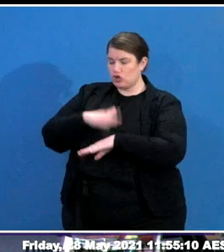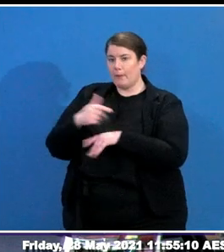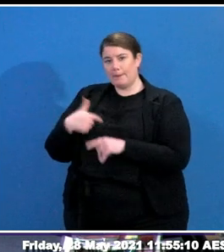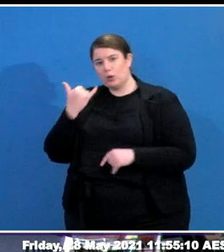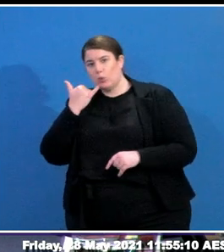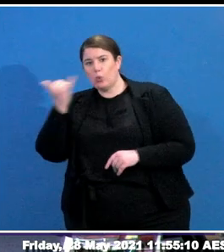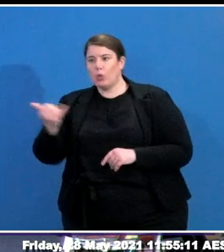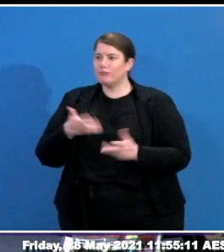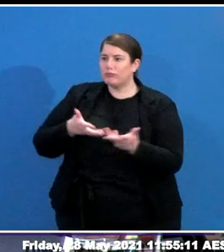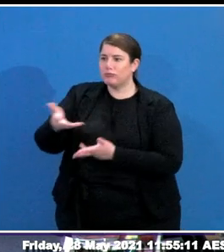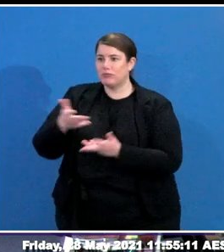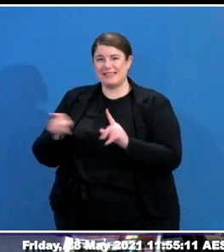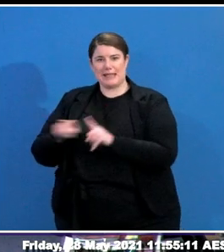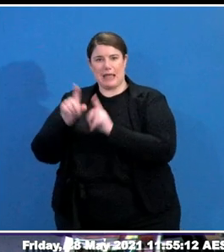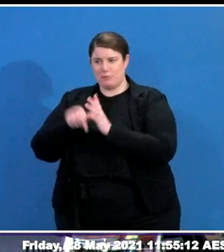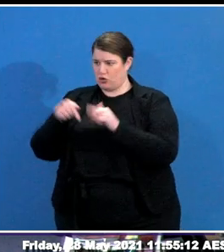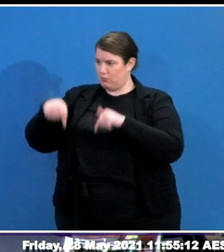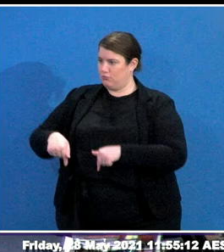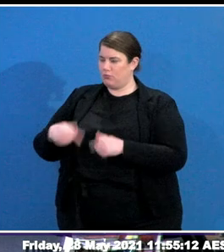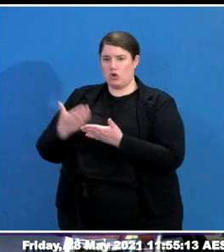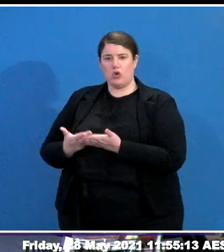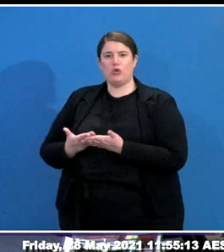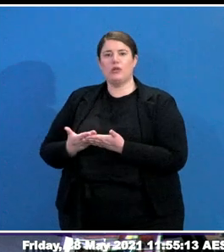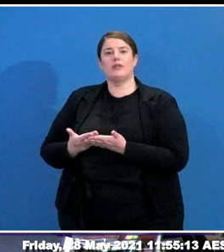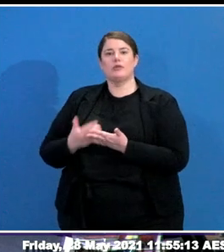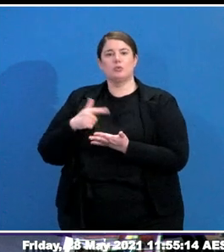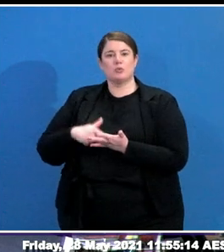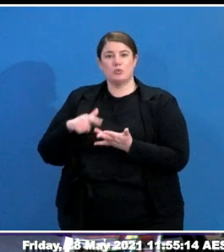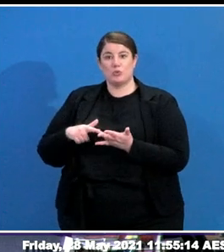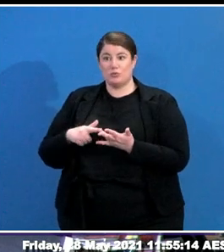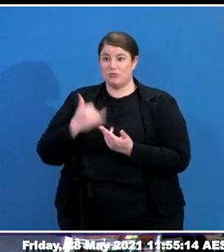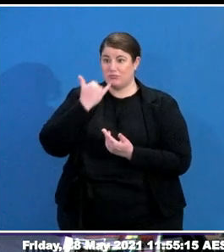point, during the Royal Commission, to speak to either or any of the parents